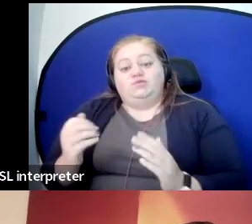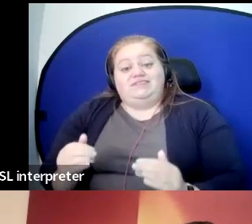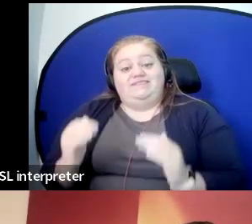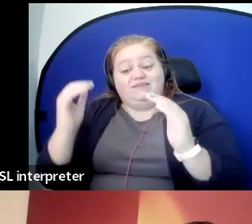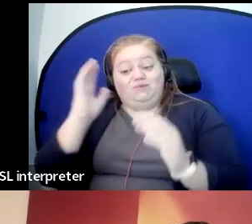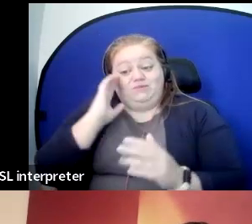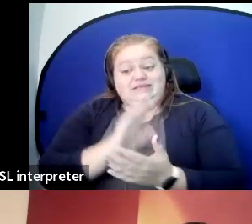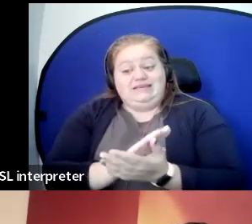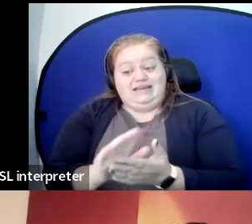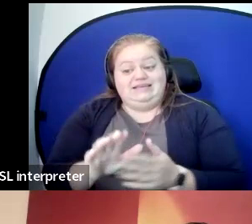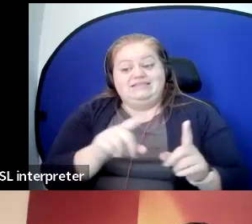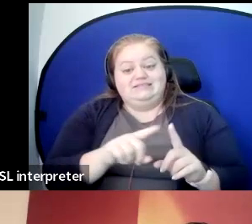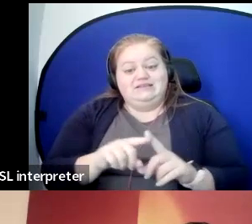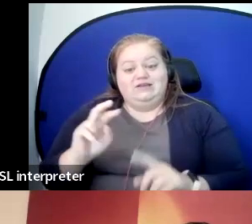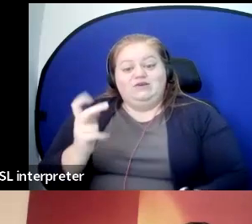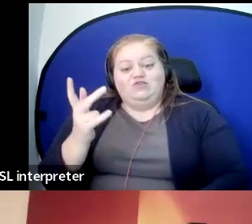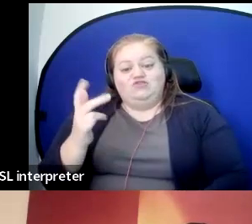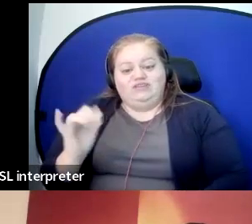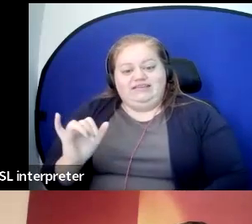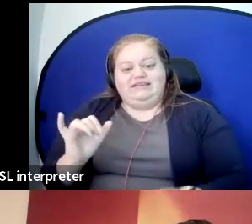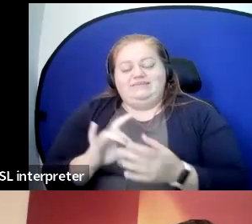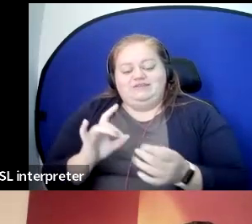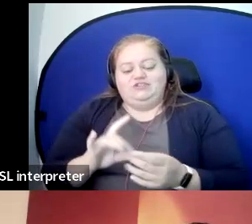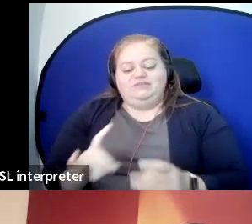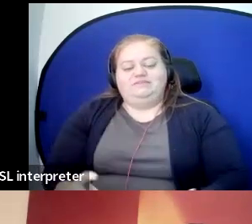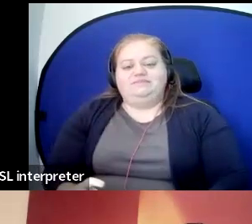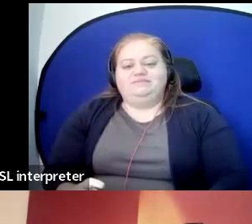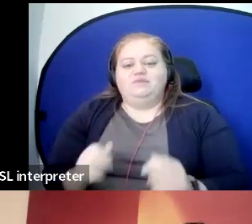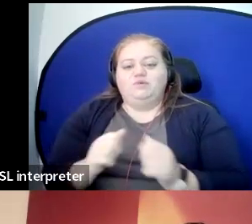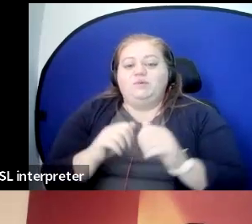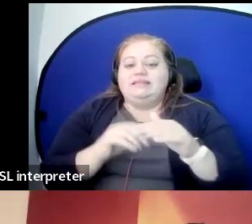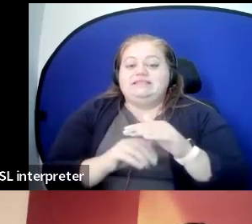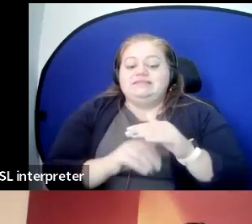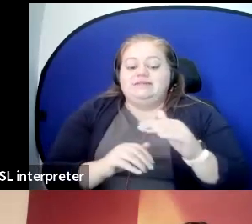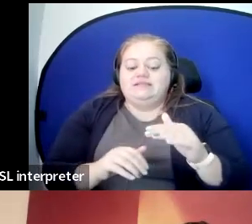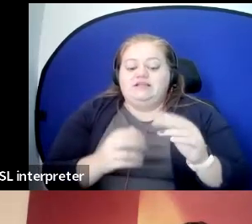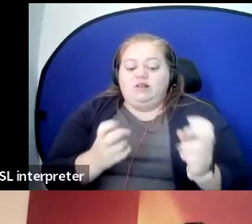as also Ricky mentioned. Because with accessibility is lowering the barrier.